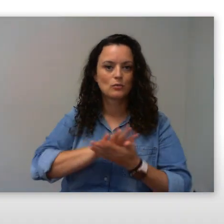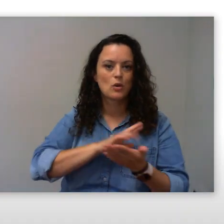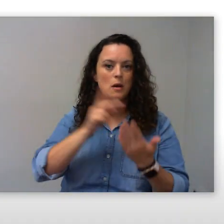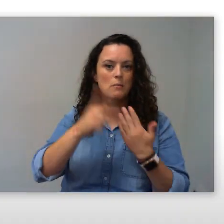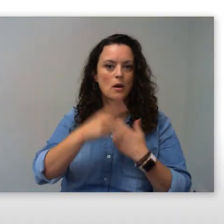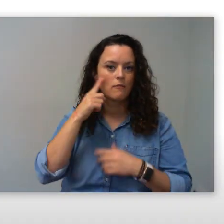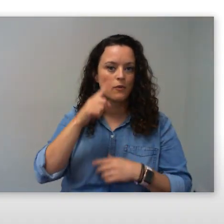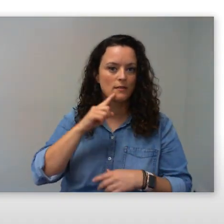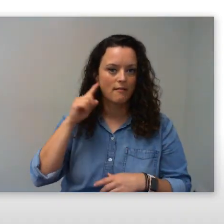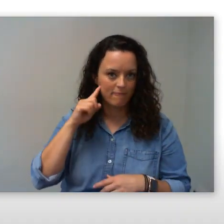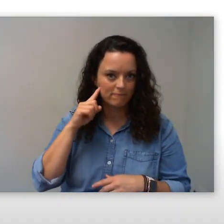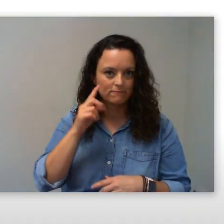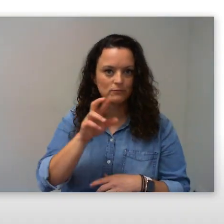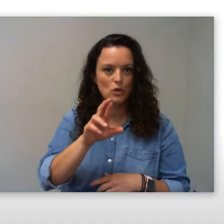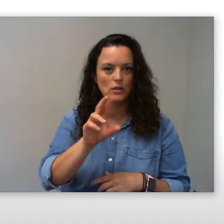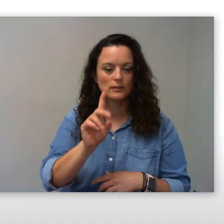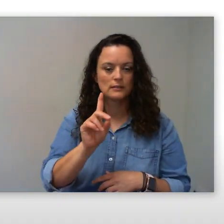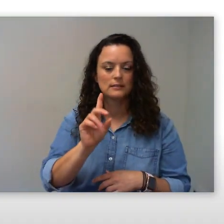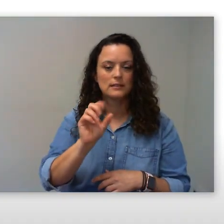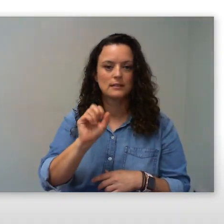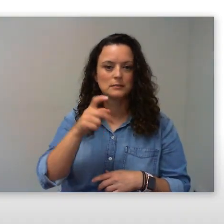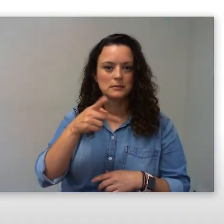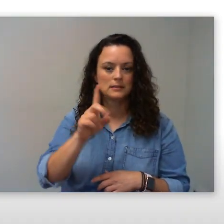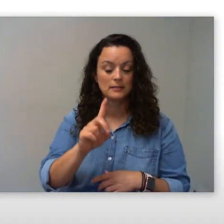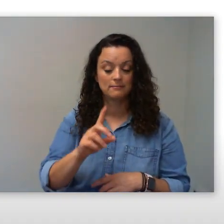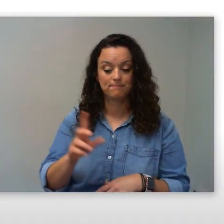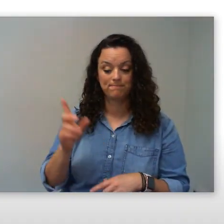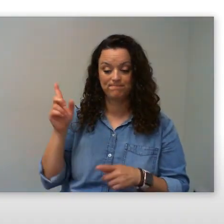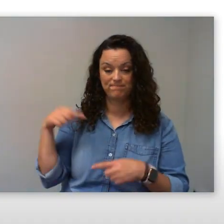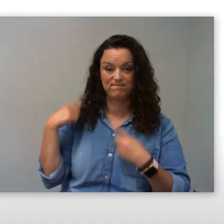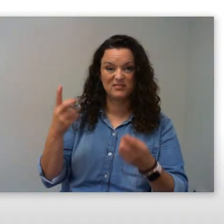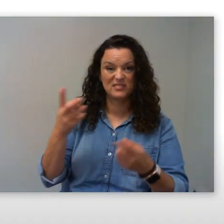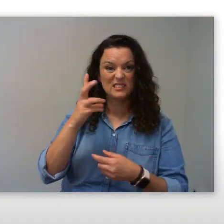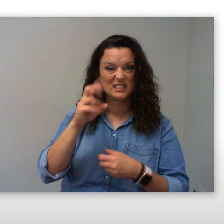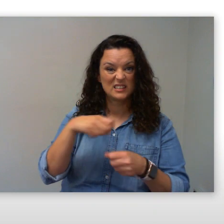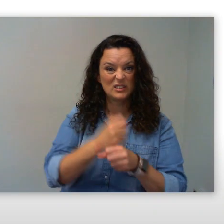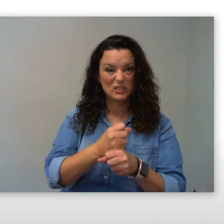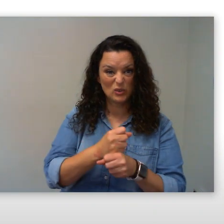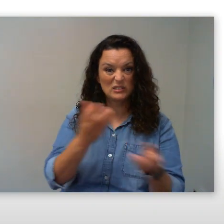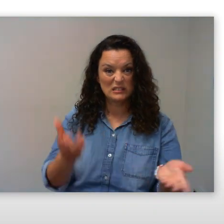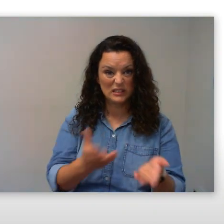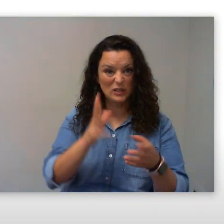16th year in the district and i've been an interpreter for a little over 20 years